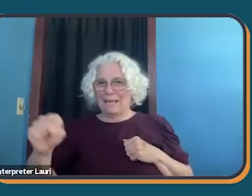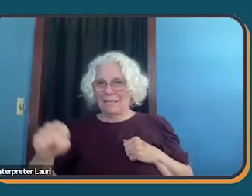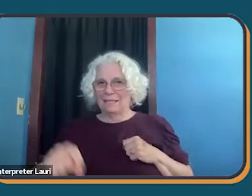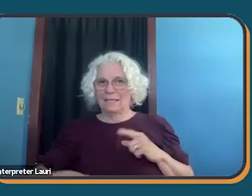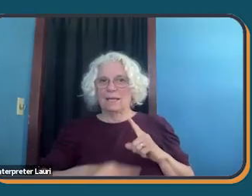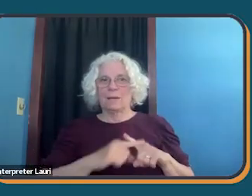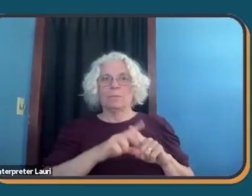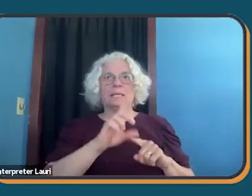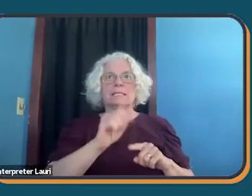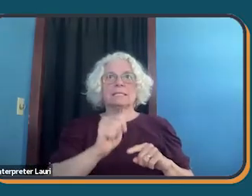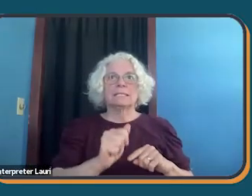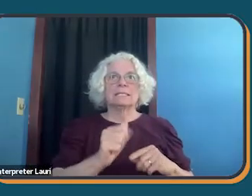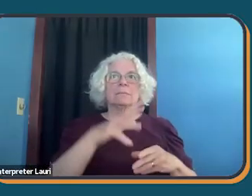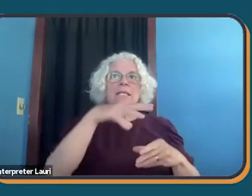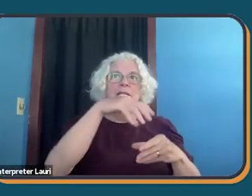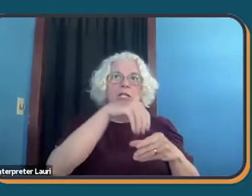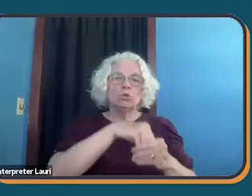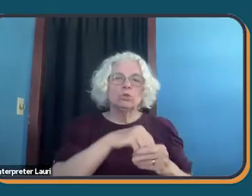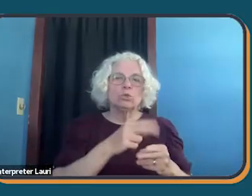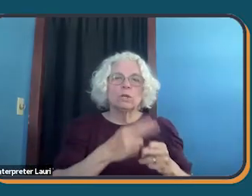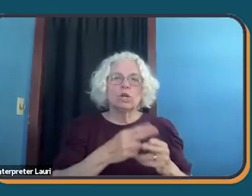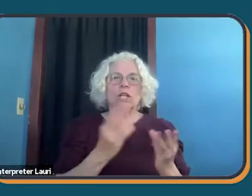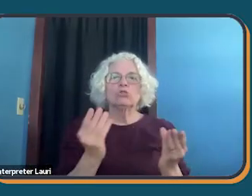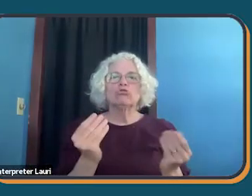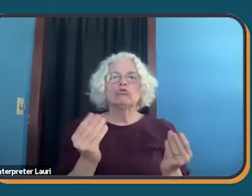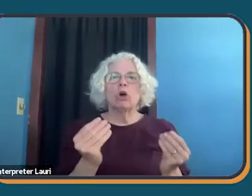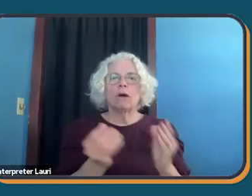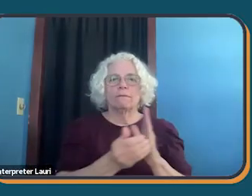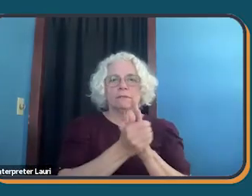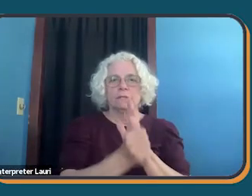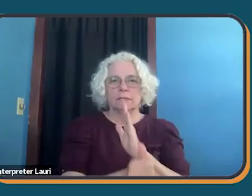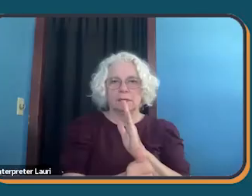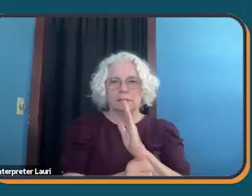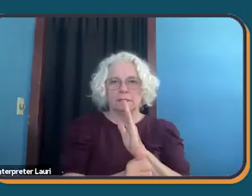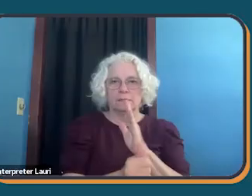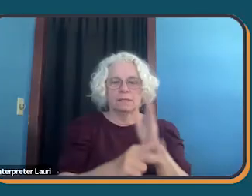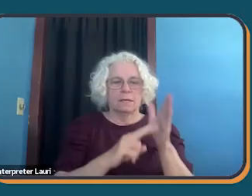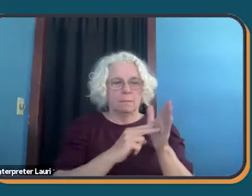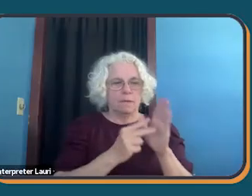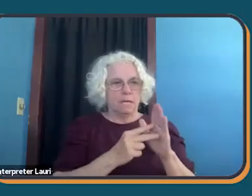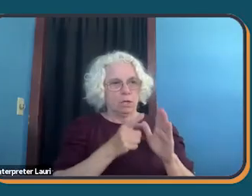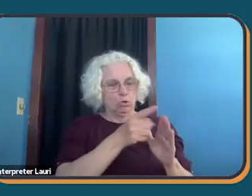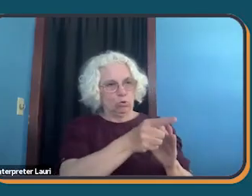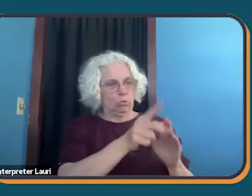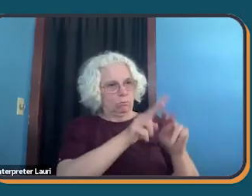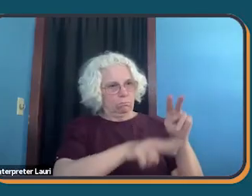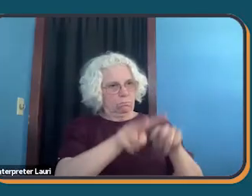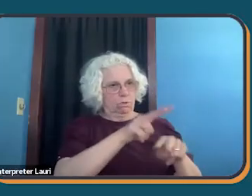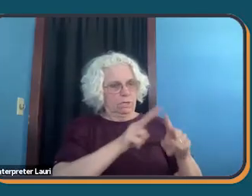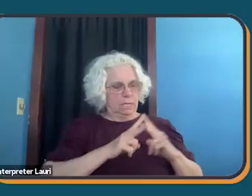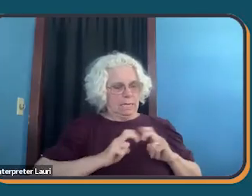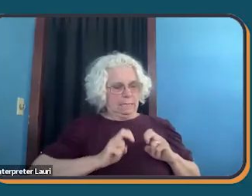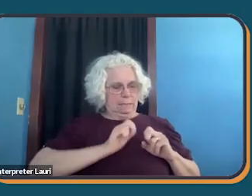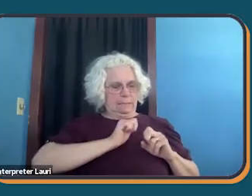but also disability-inclusive soft skills and so these will help you assess where you are and track improvement.